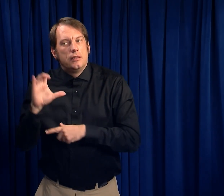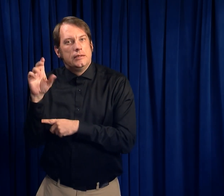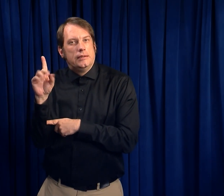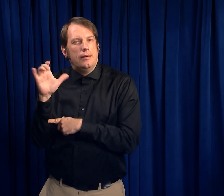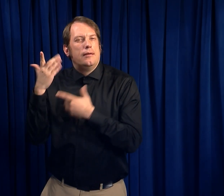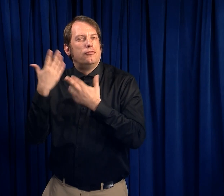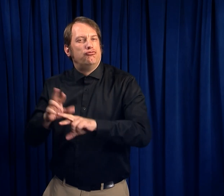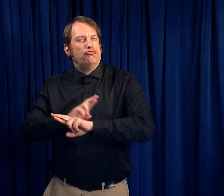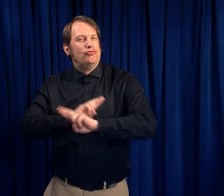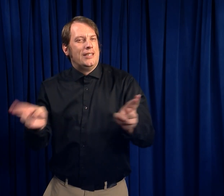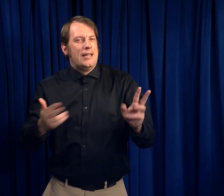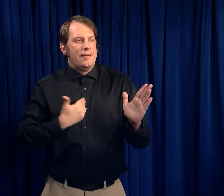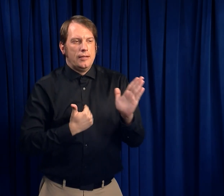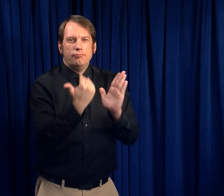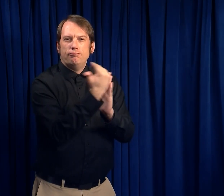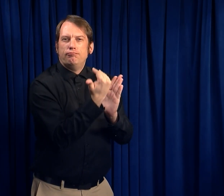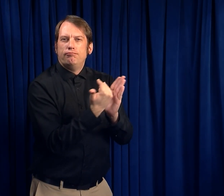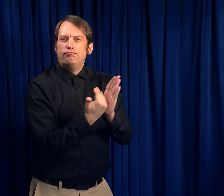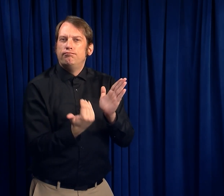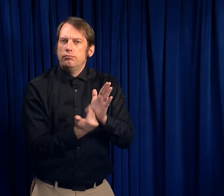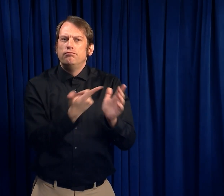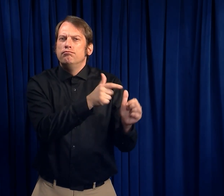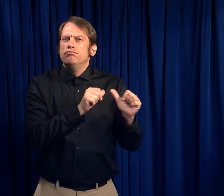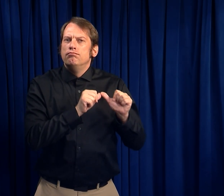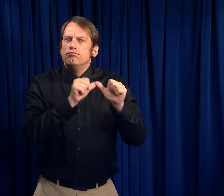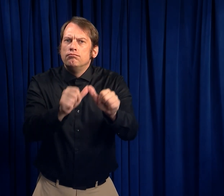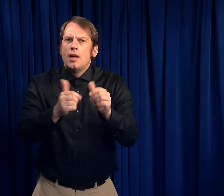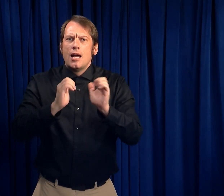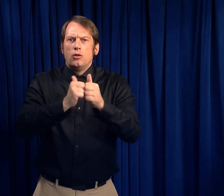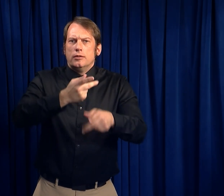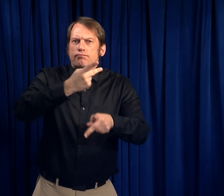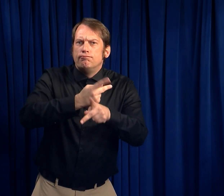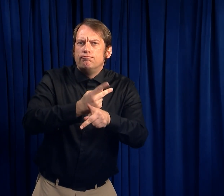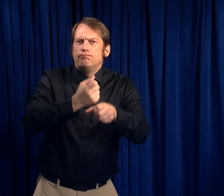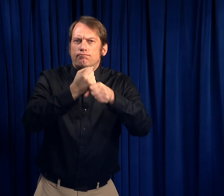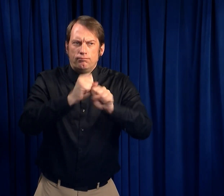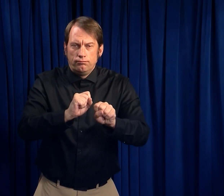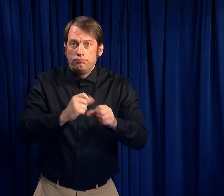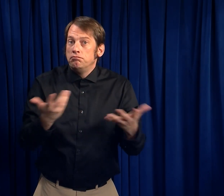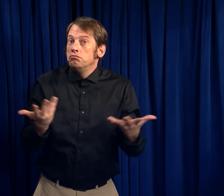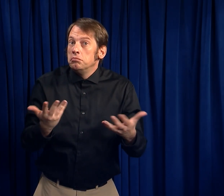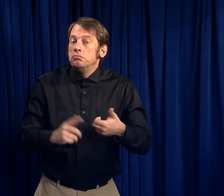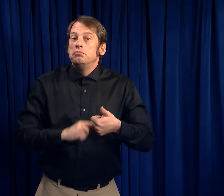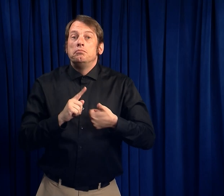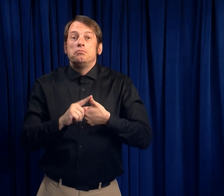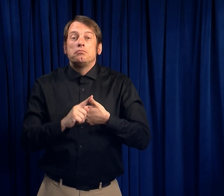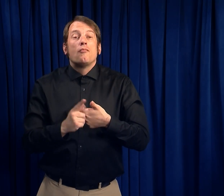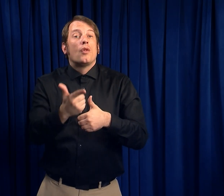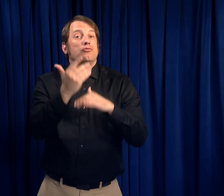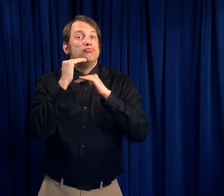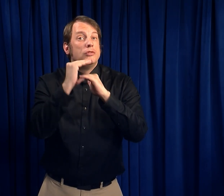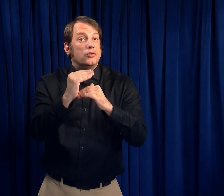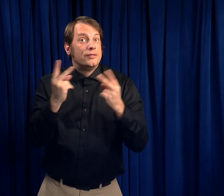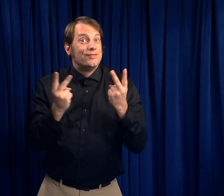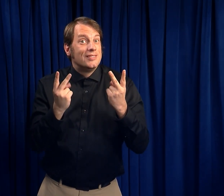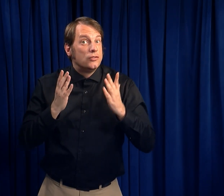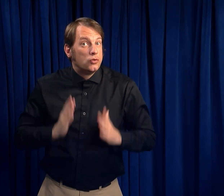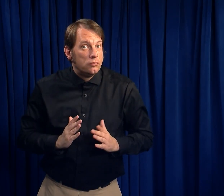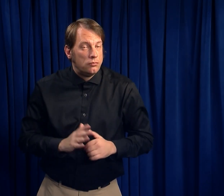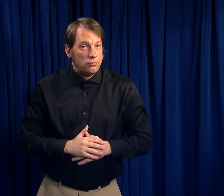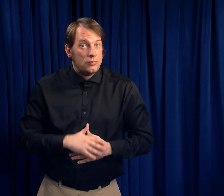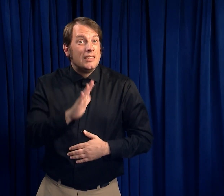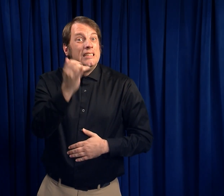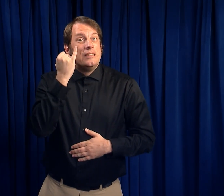CDC has advised long-term care facilities to restrict visitors.